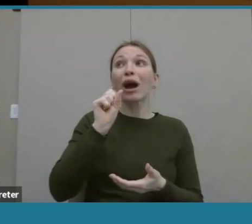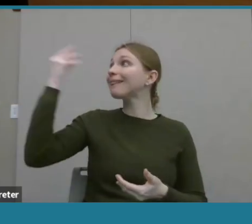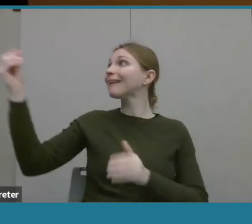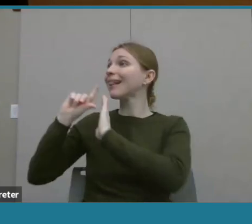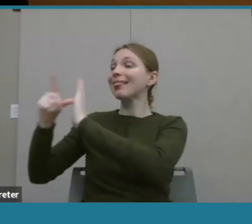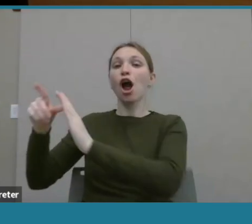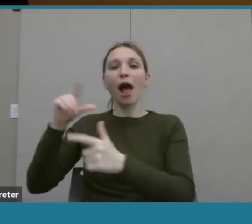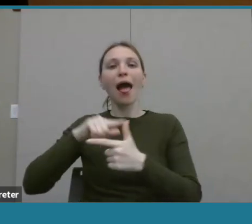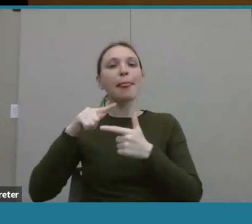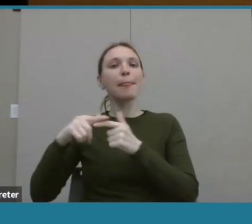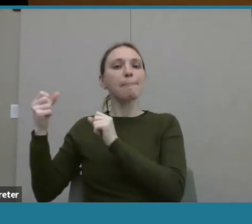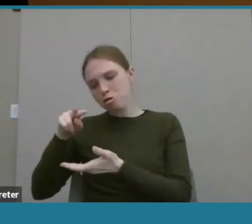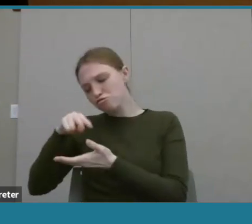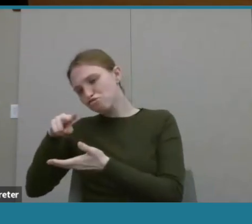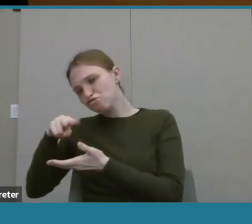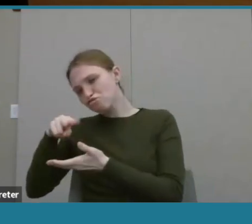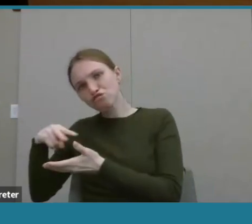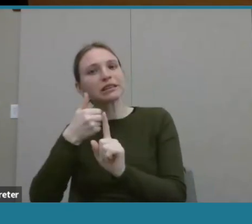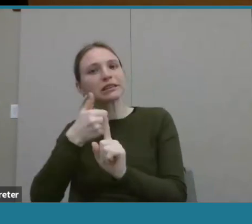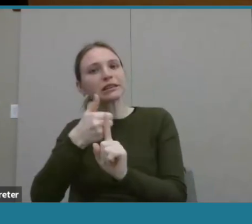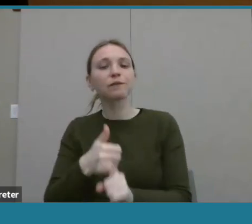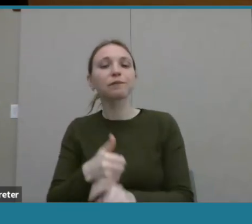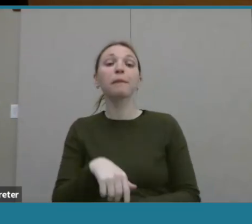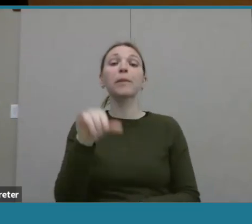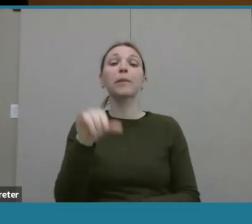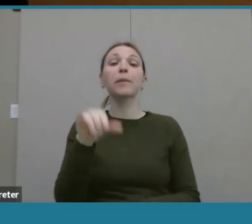There's also an option for all those blocks of text where you can hit an audio